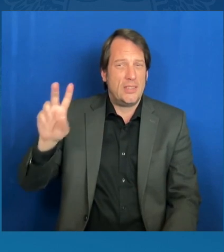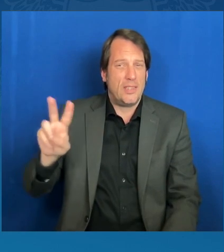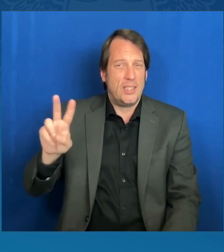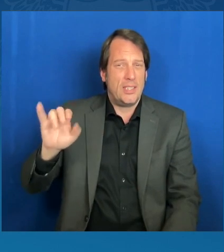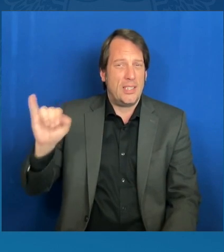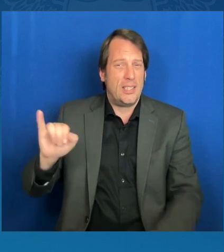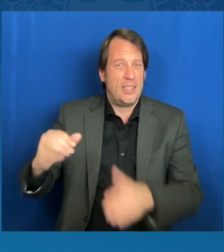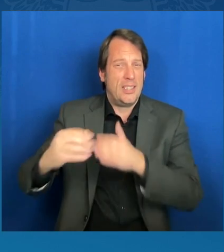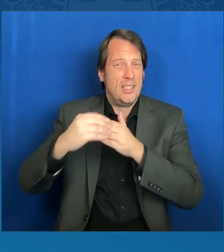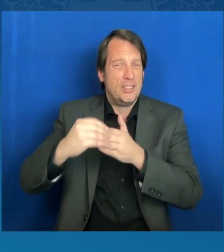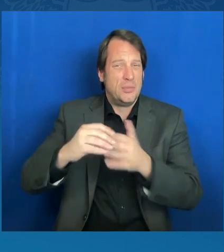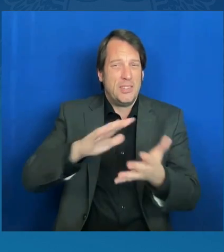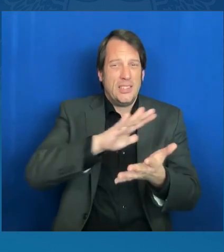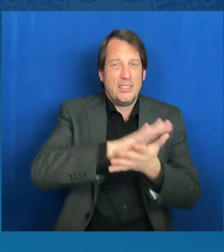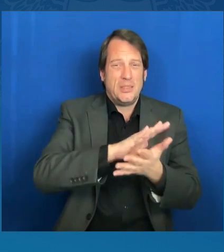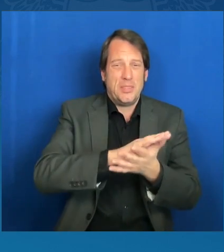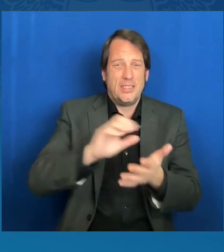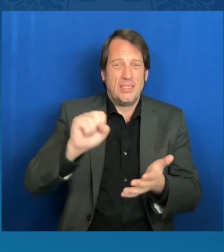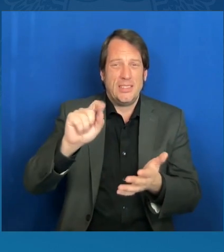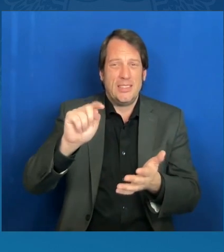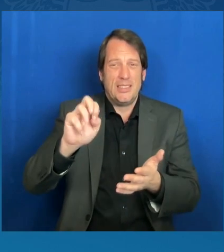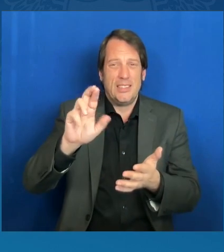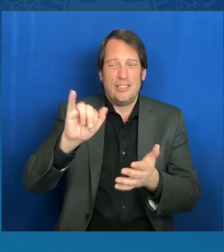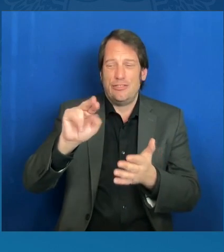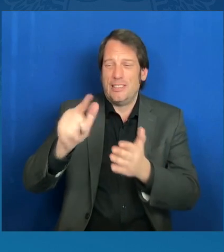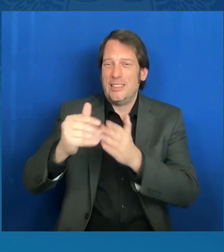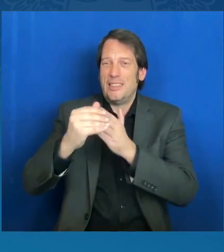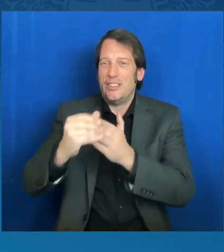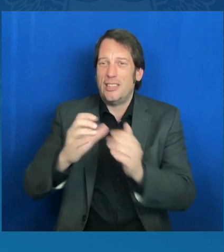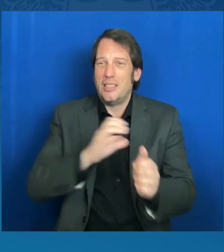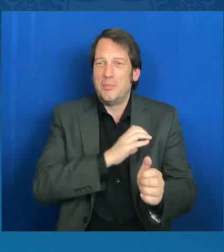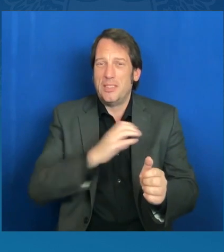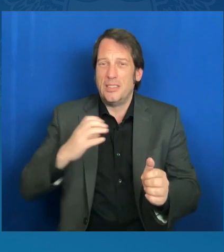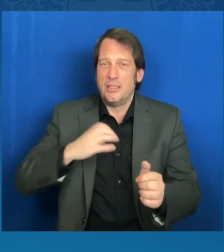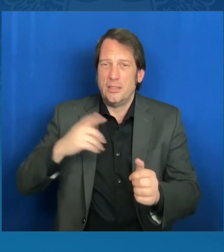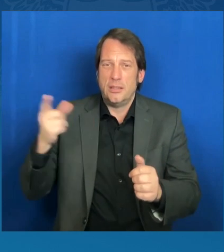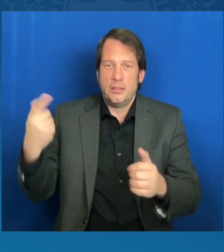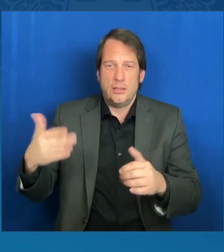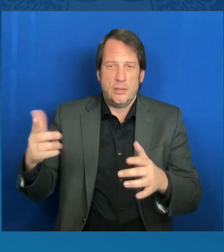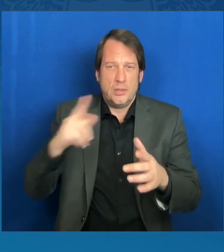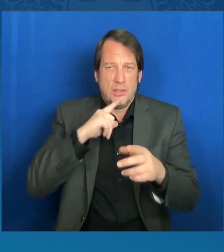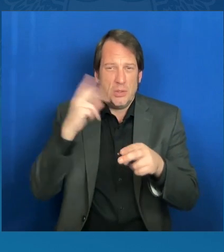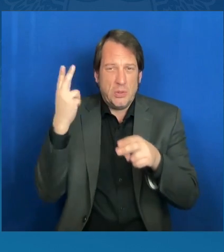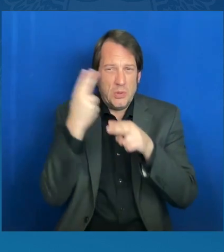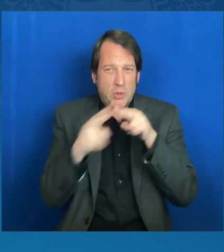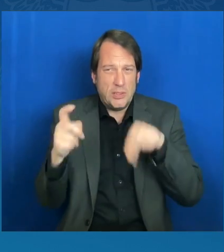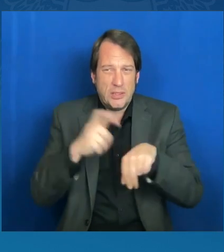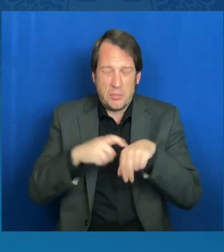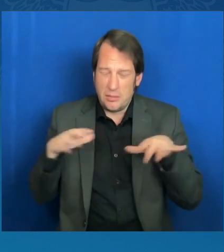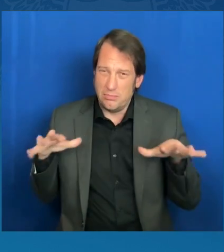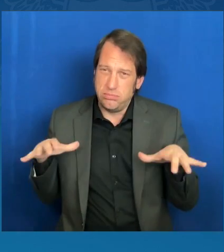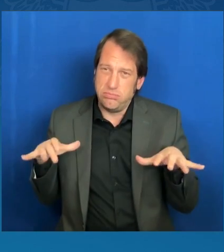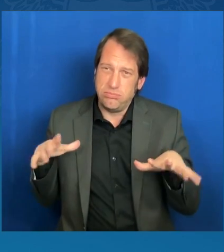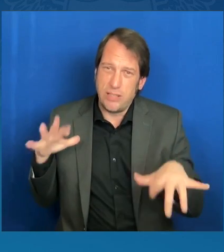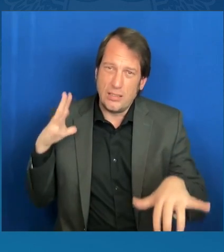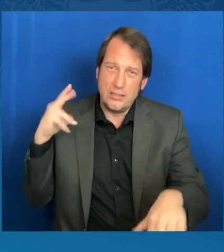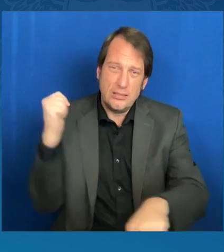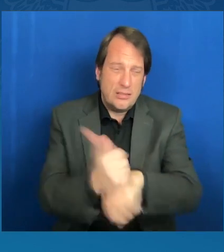has put together a world class curriculum and a world class educational program that embodies what the University of Chicago is about.